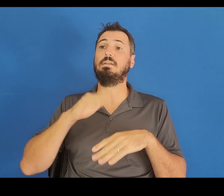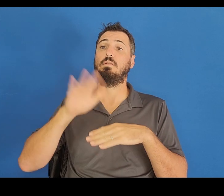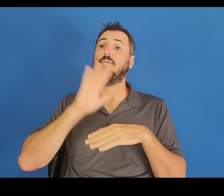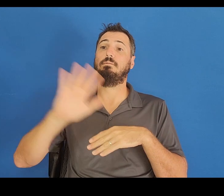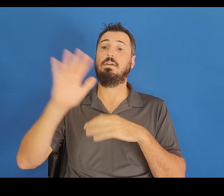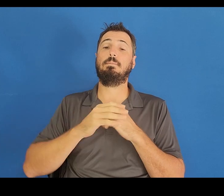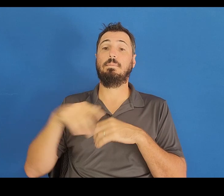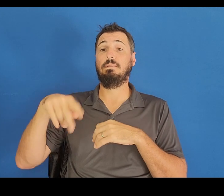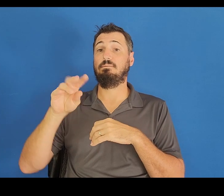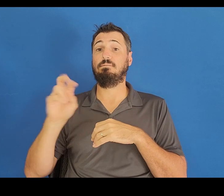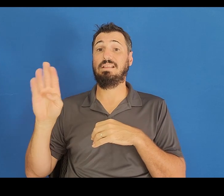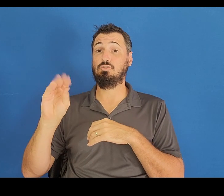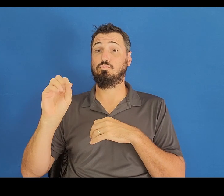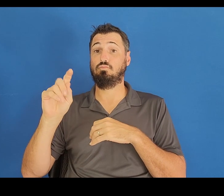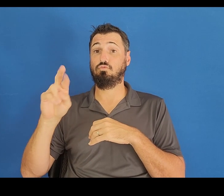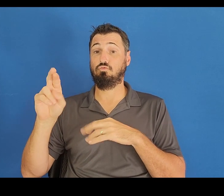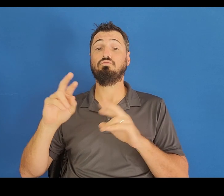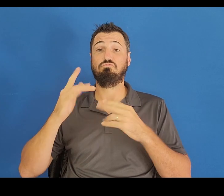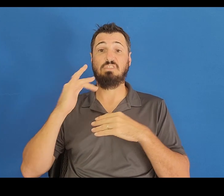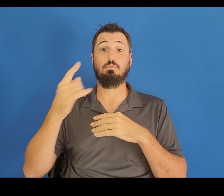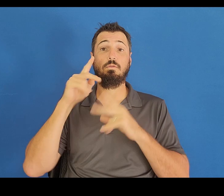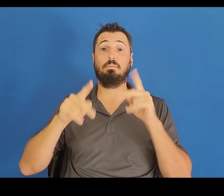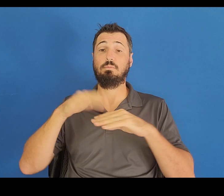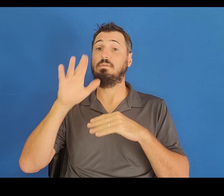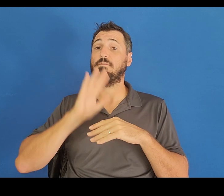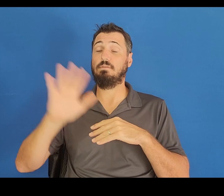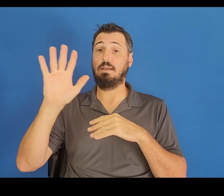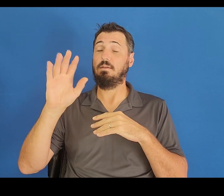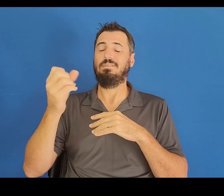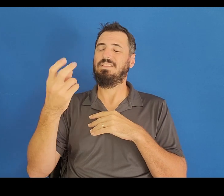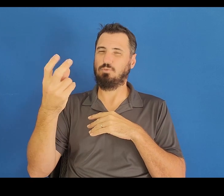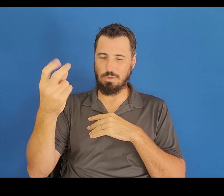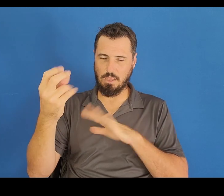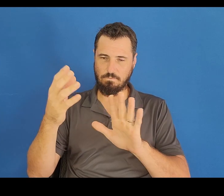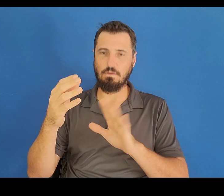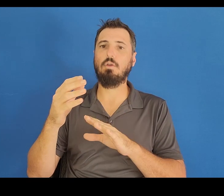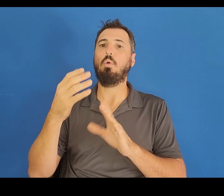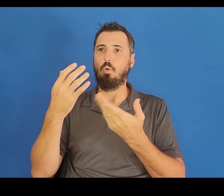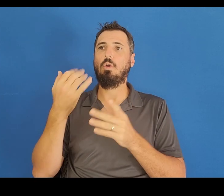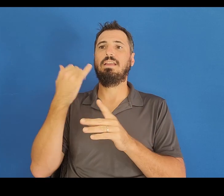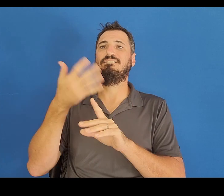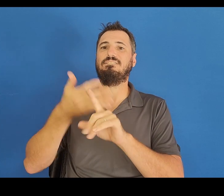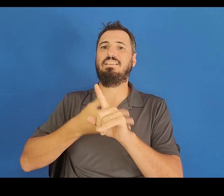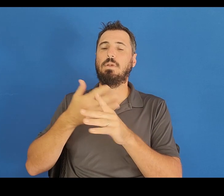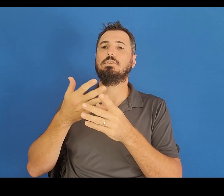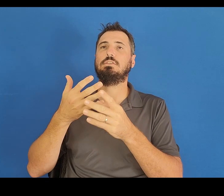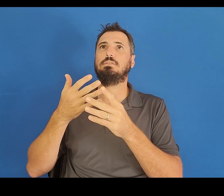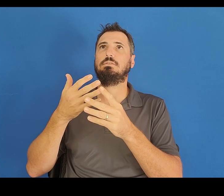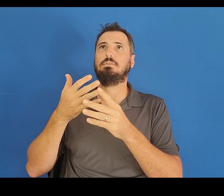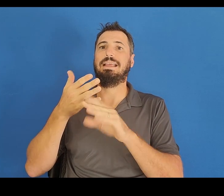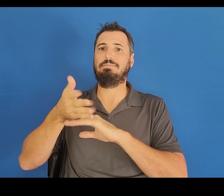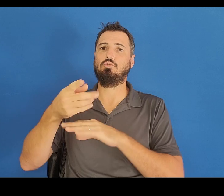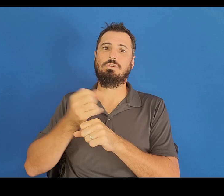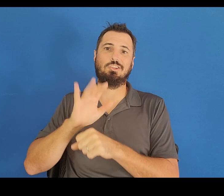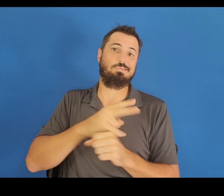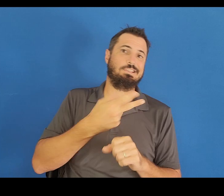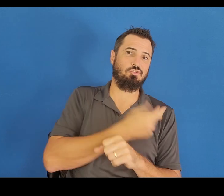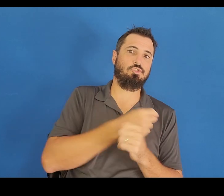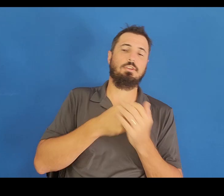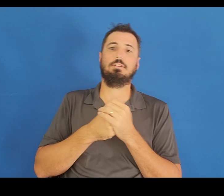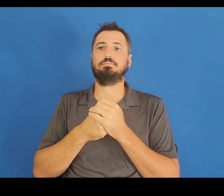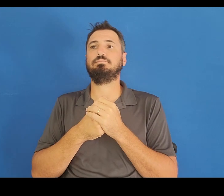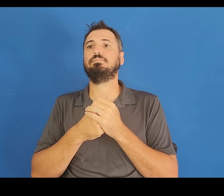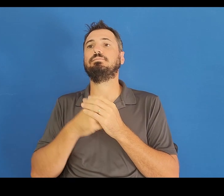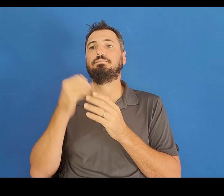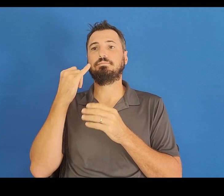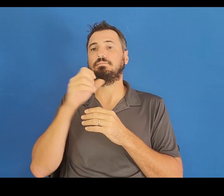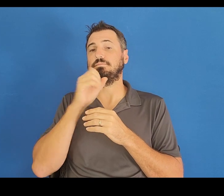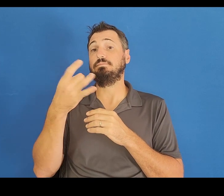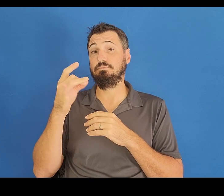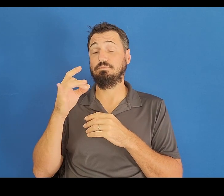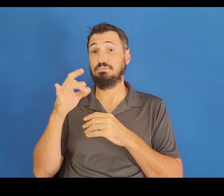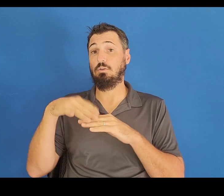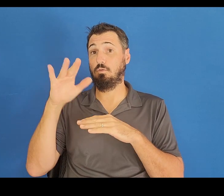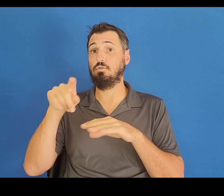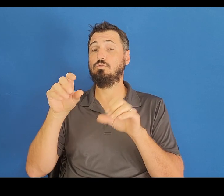Pfizer boosters are available for people ages 12 and older five months or longer after the last dose. Moderna boosters are available for people ages 18 and older five months or longer after the